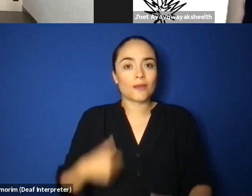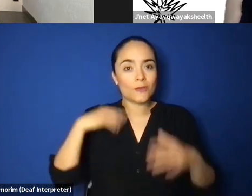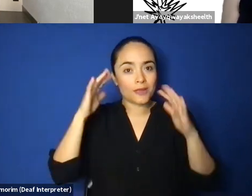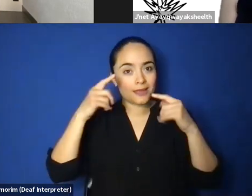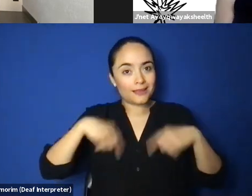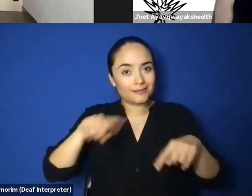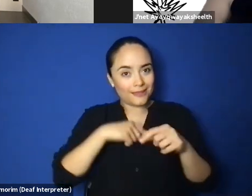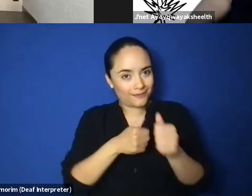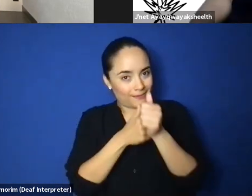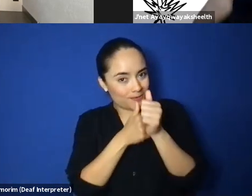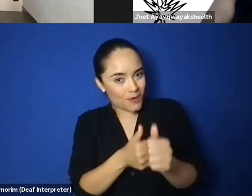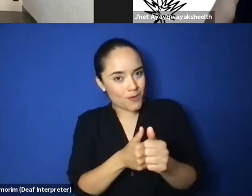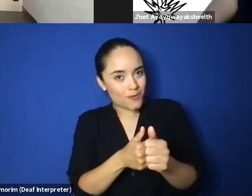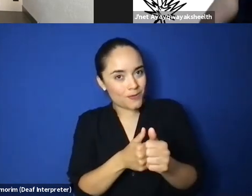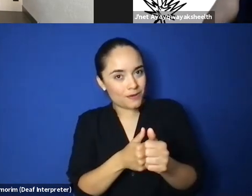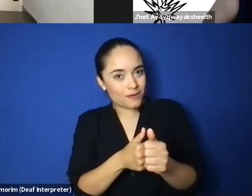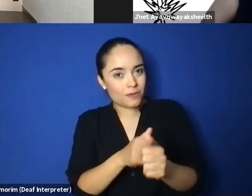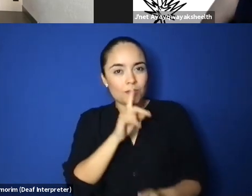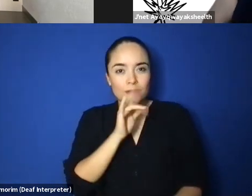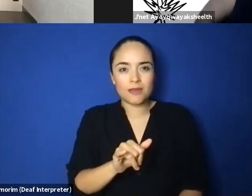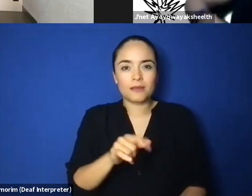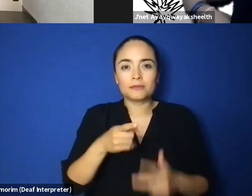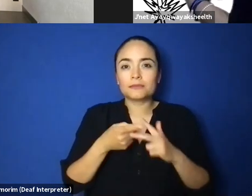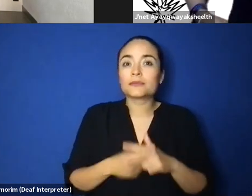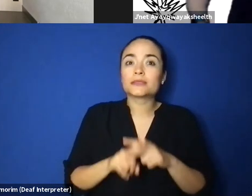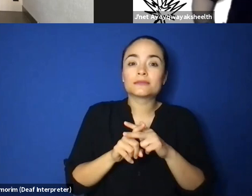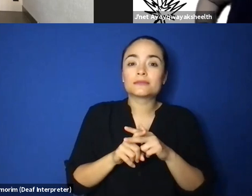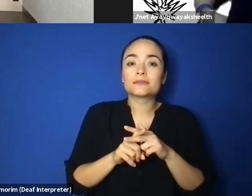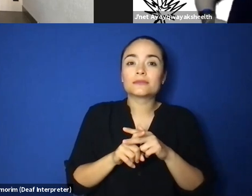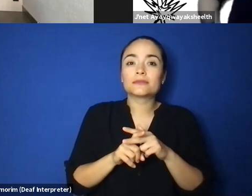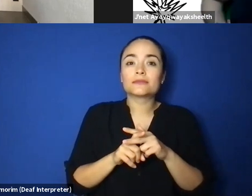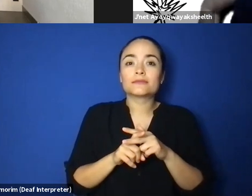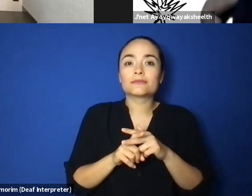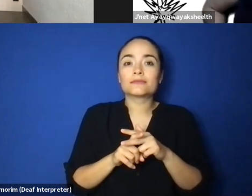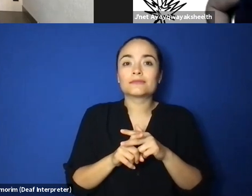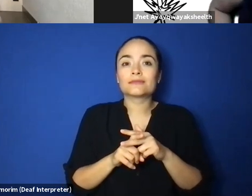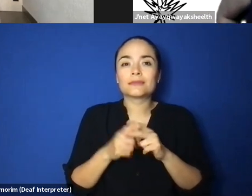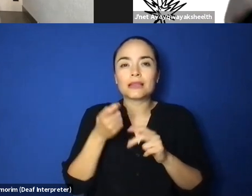be a strange way to, you know, we don't walk doing two steps usually, right? So what we try to do is,